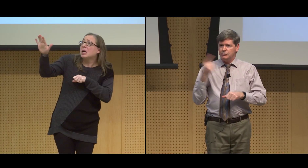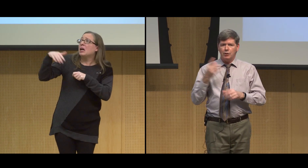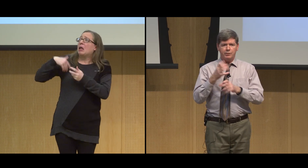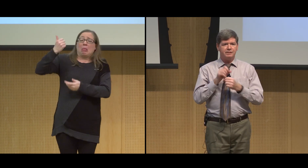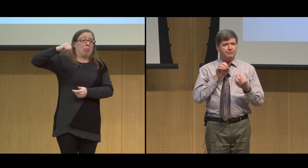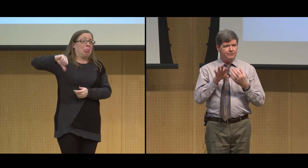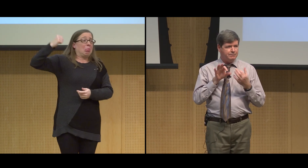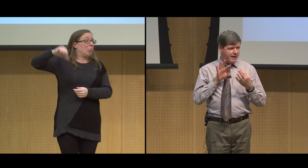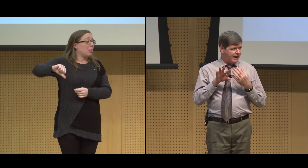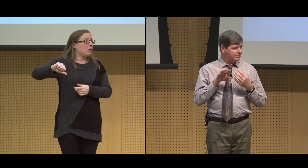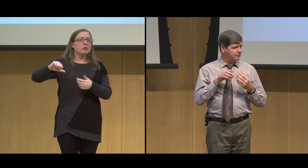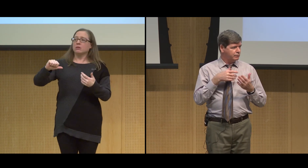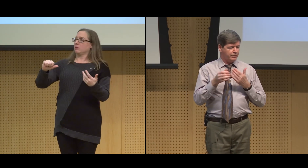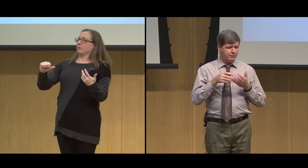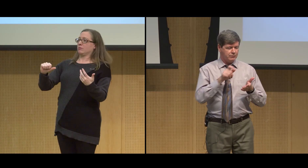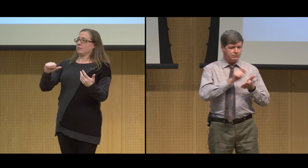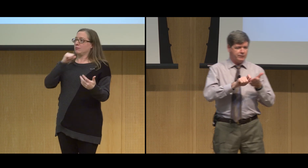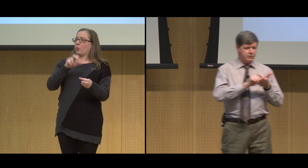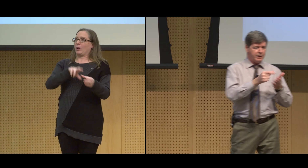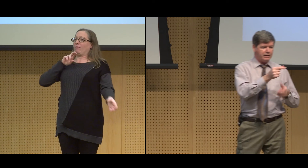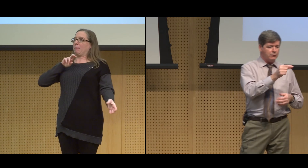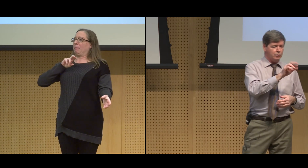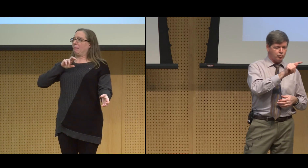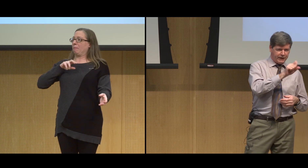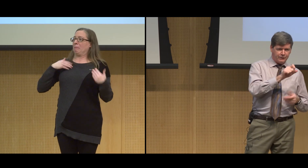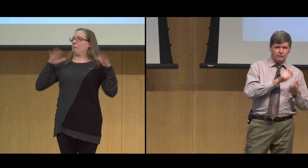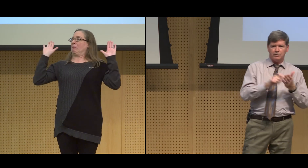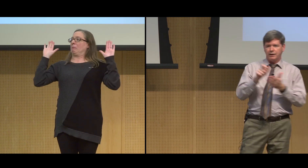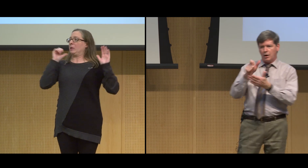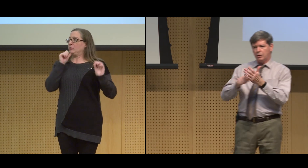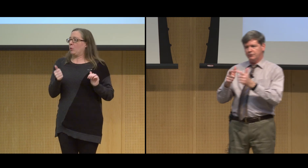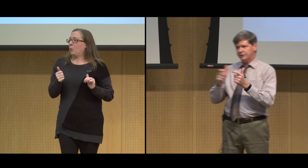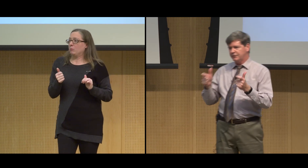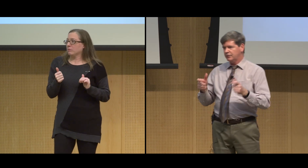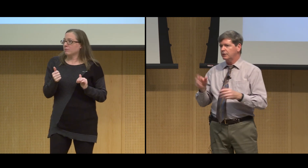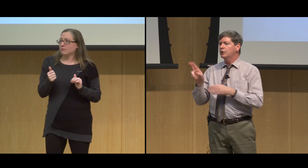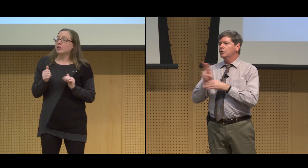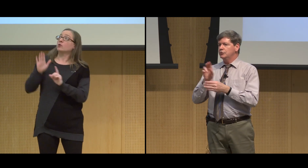You always get feedback, whether you're-- whether you're writing grants or writing articles, et cetera.